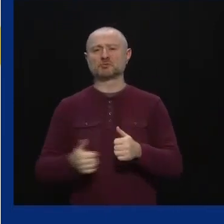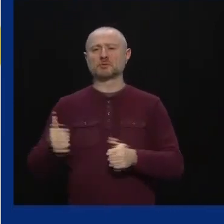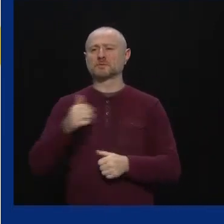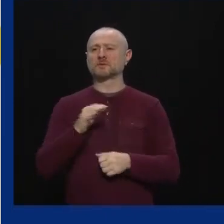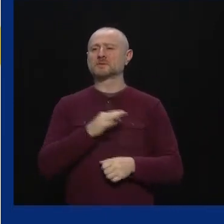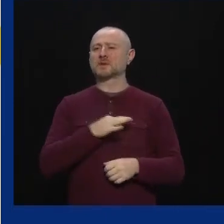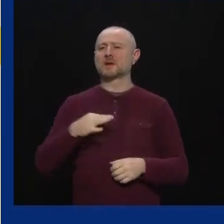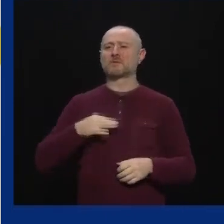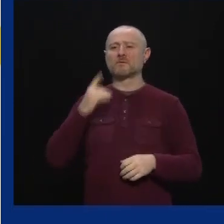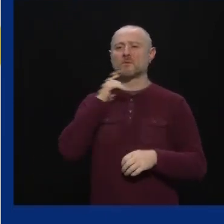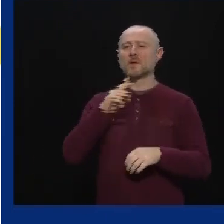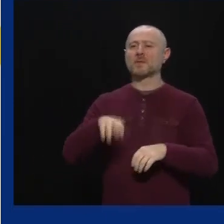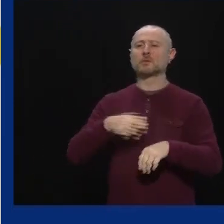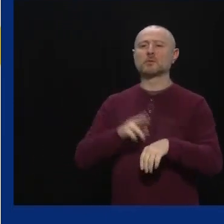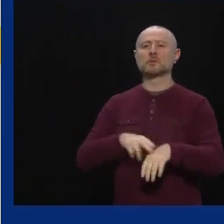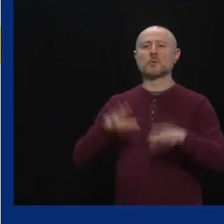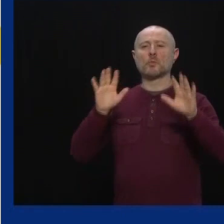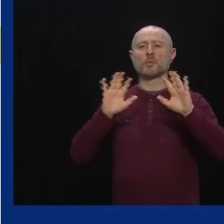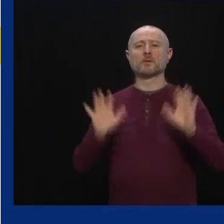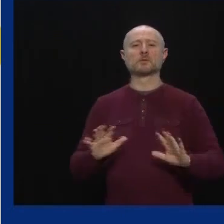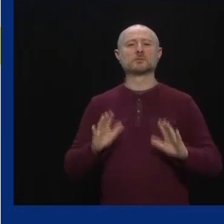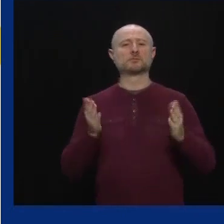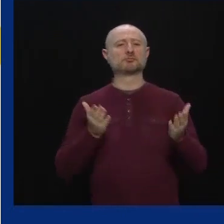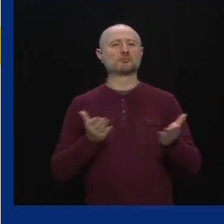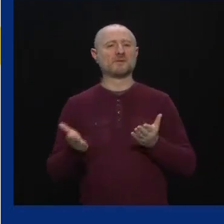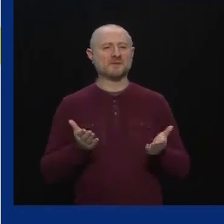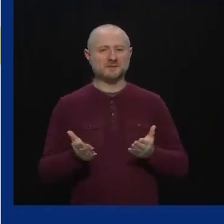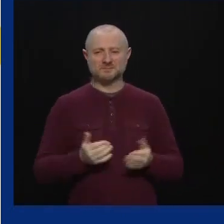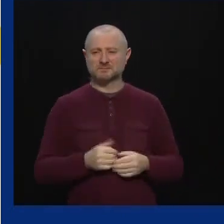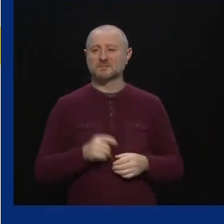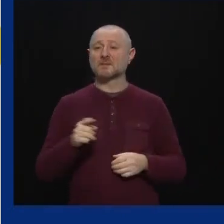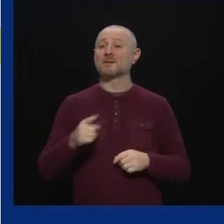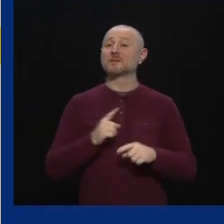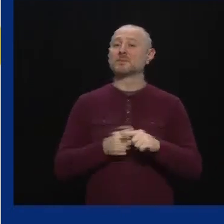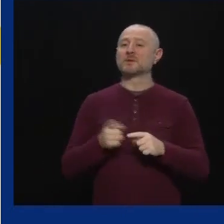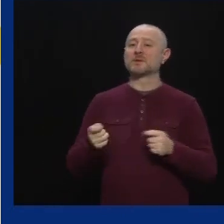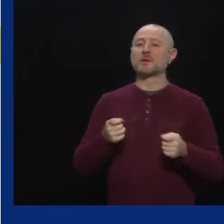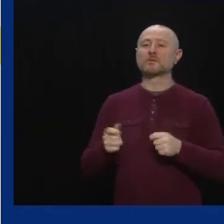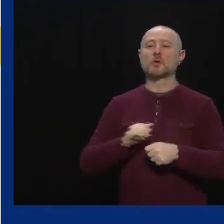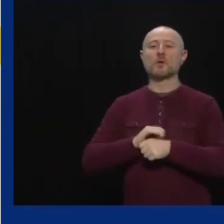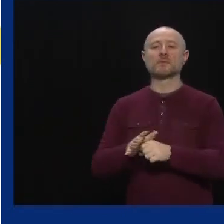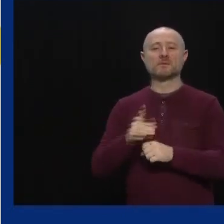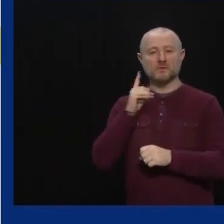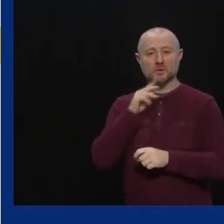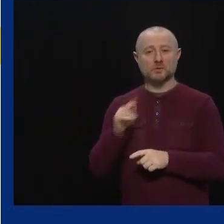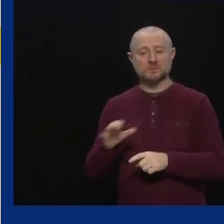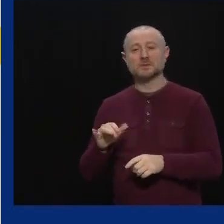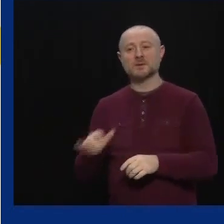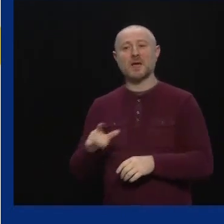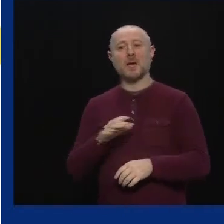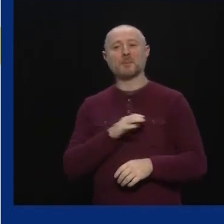IMPORTANT POSITION, WHICH REQUIRES MANY TALENTS, I HAD AN OPPORTUNITY TO INTERVIEW SOMEONE WHO HAD BEEN THE CHIEF OF STAFF